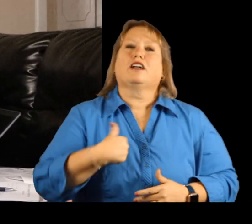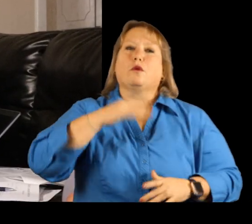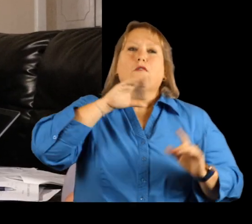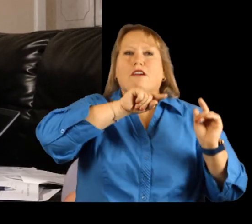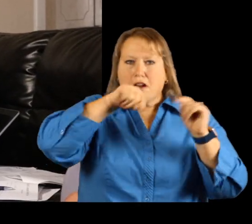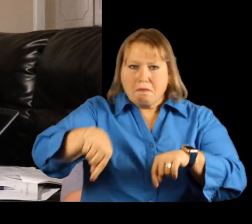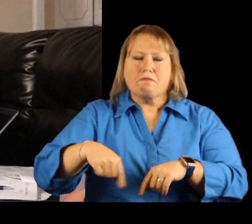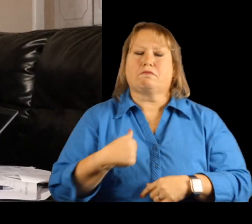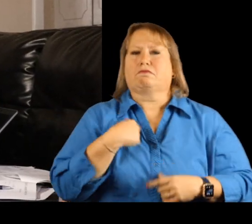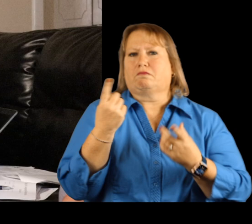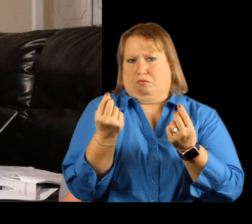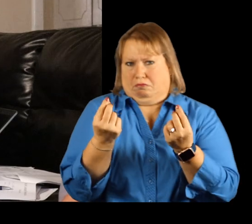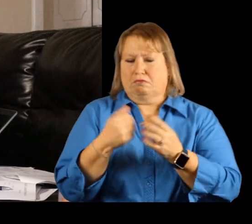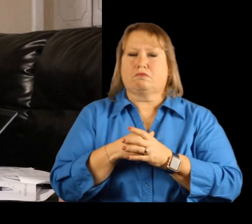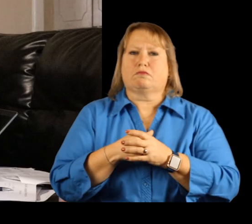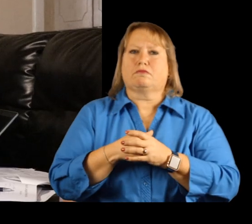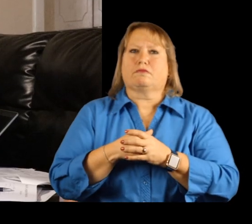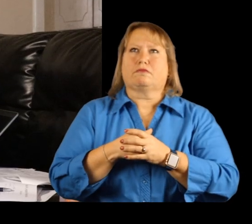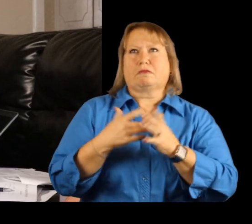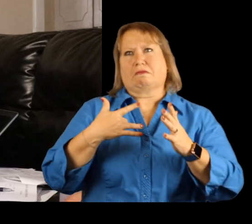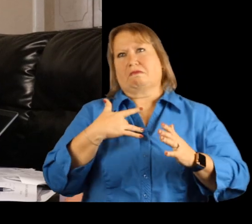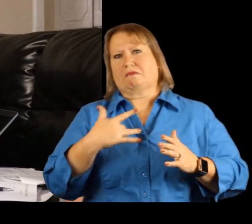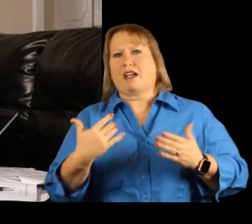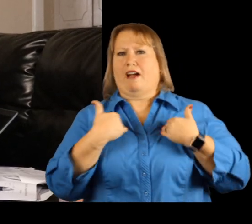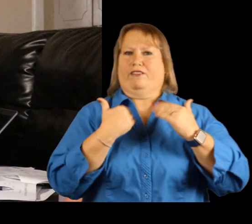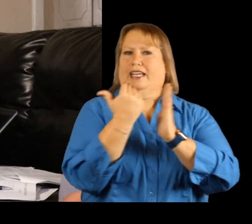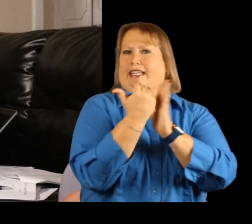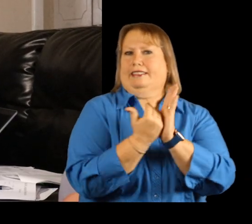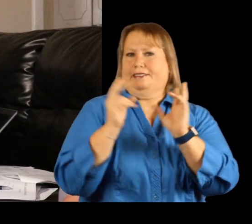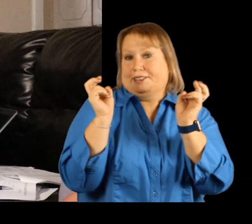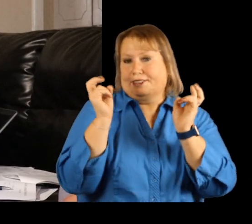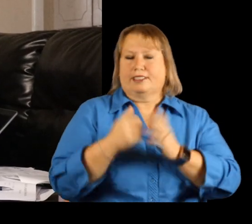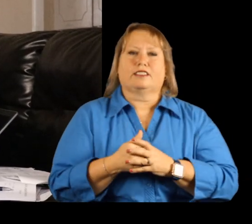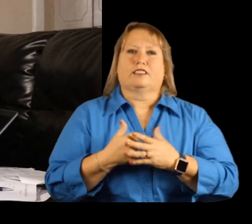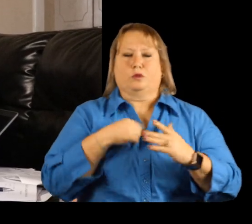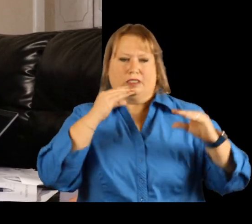Come in and what I'll do, I usually always have a lesson and it might be something,